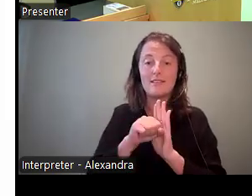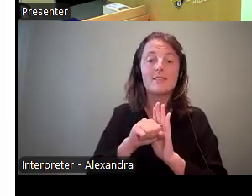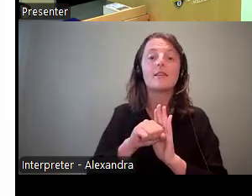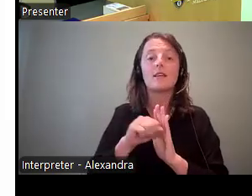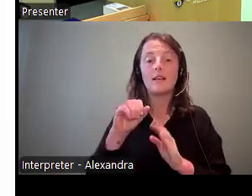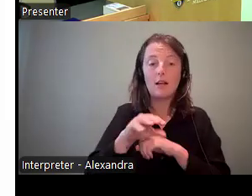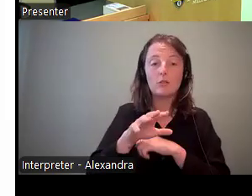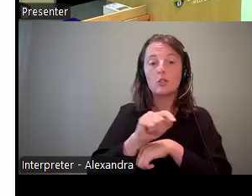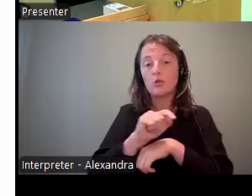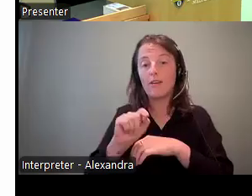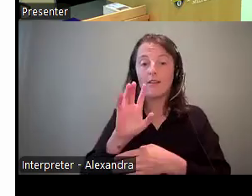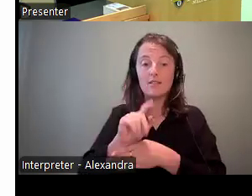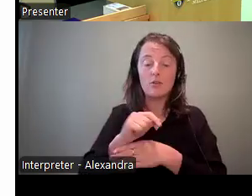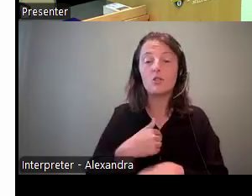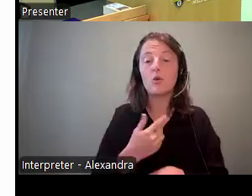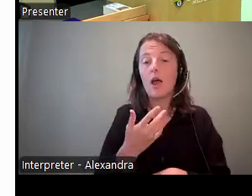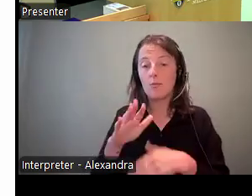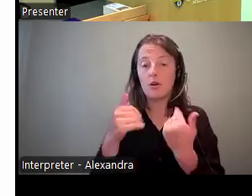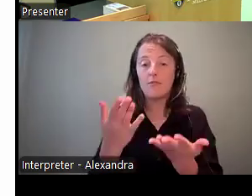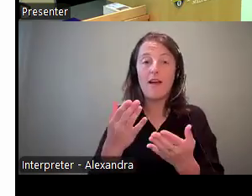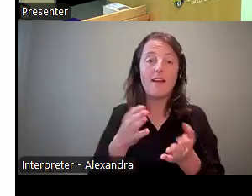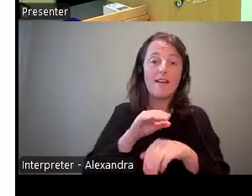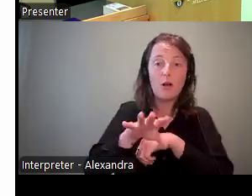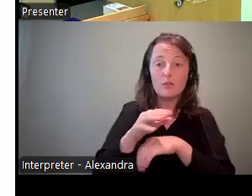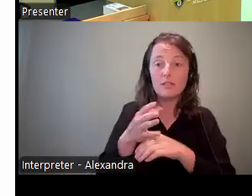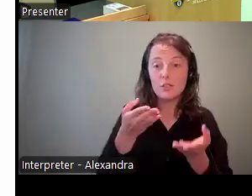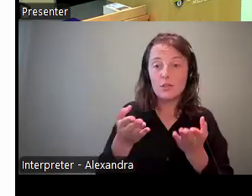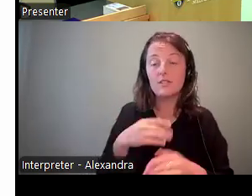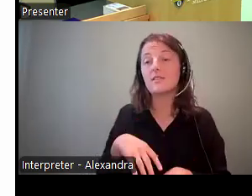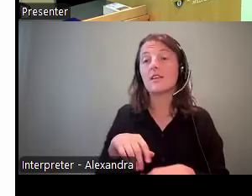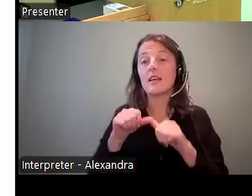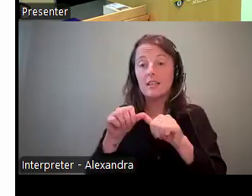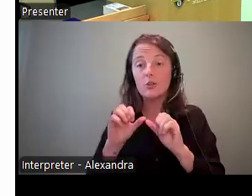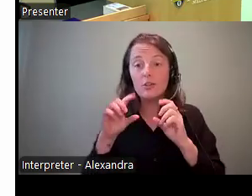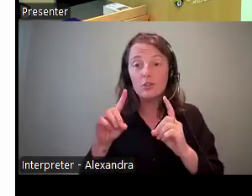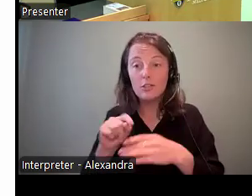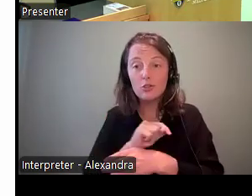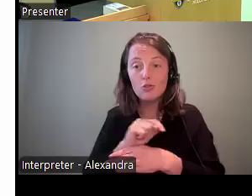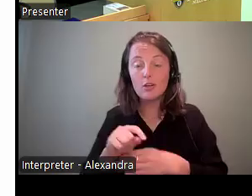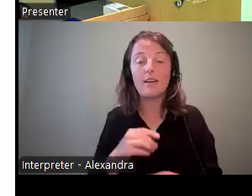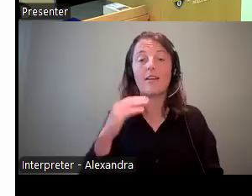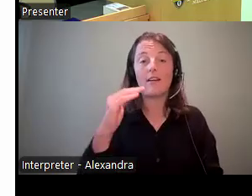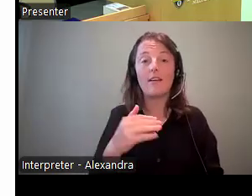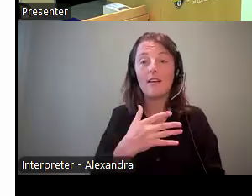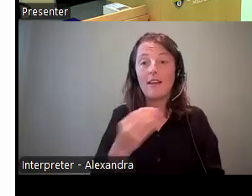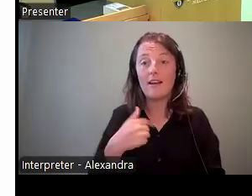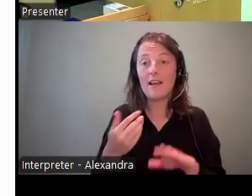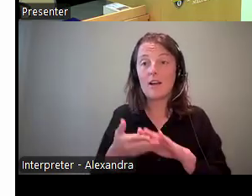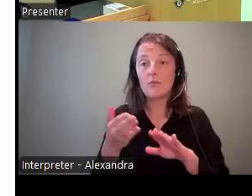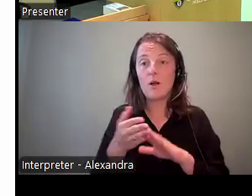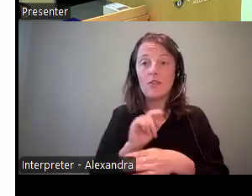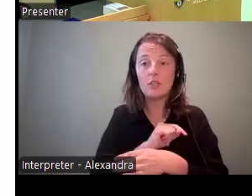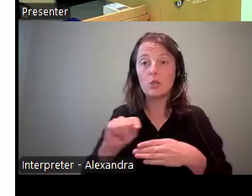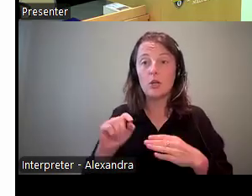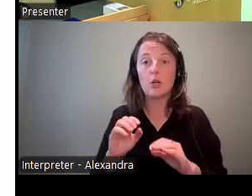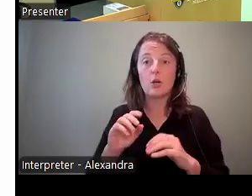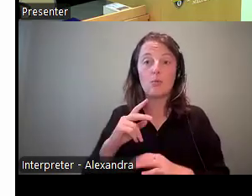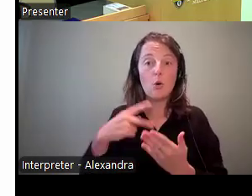I provide continuing education training and I also run a train the trainer program to empower and uh